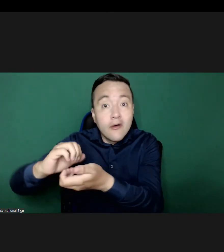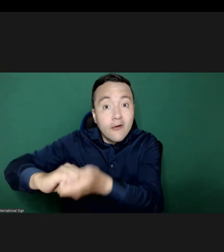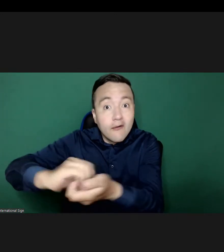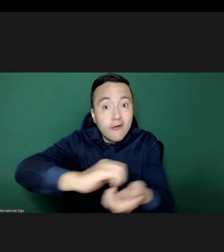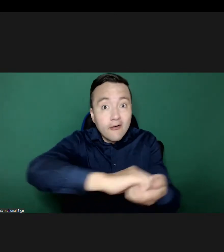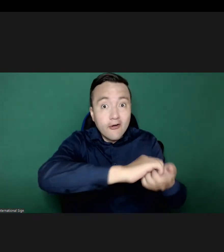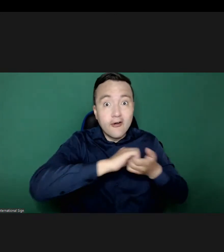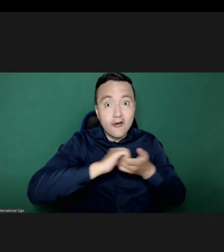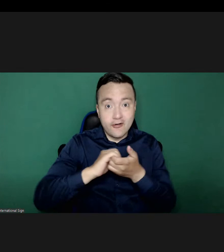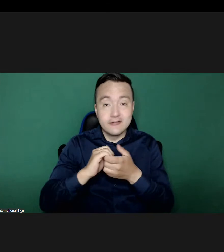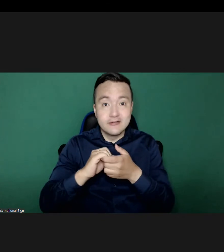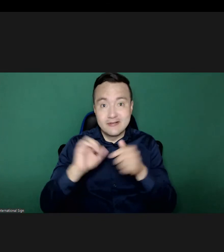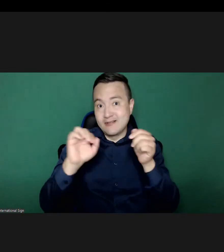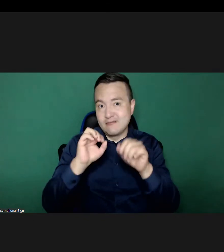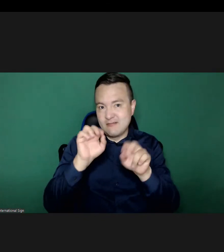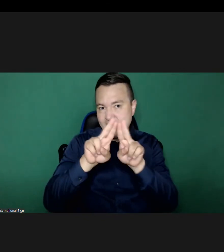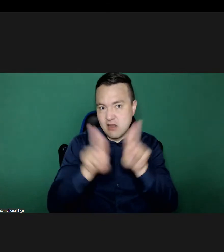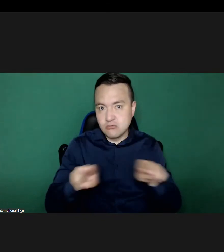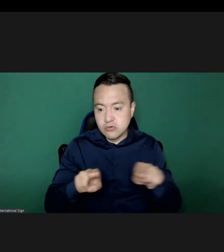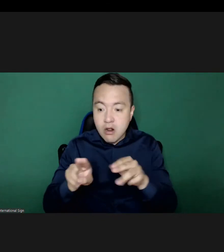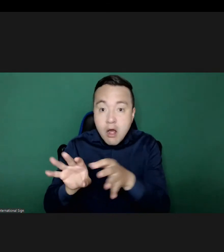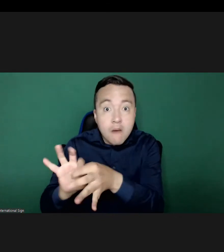about IDB's work on health system strengthening.